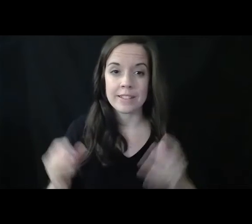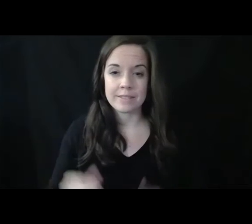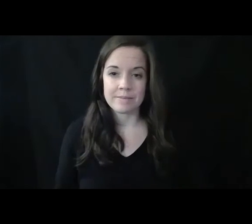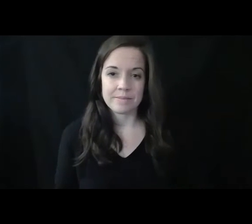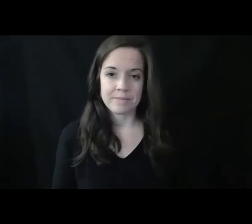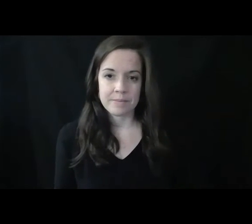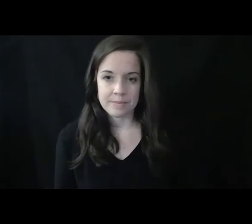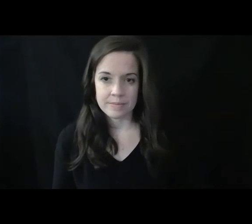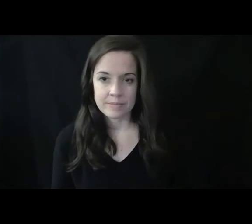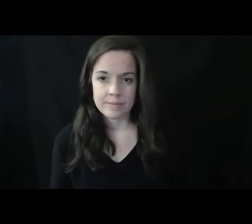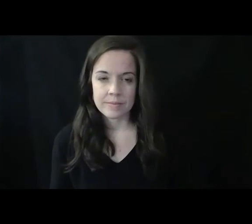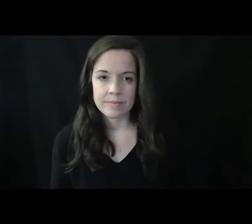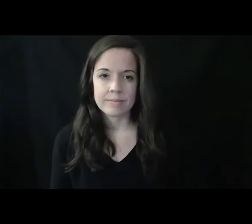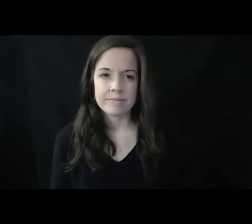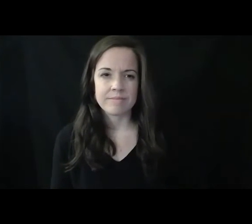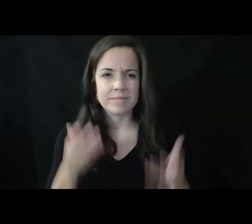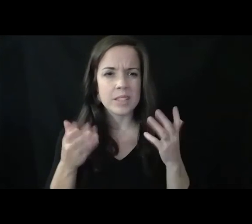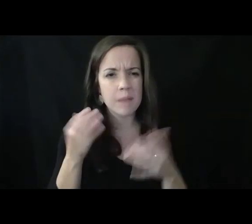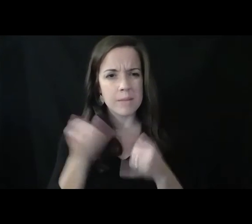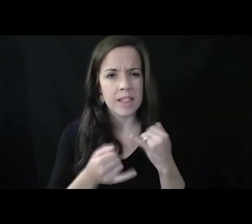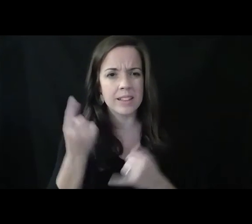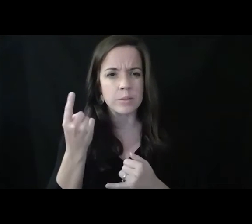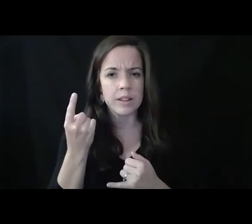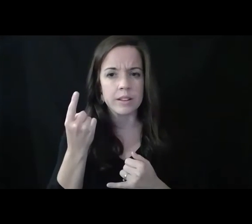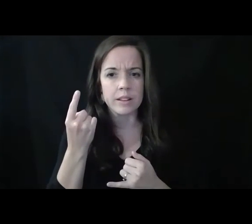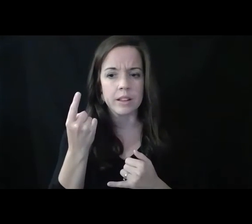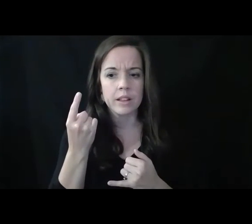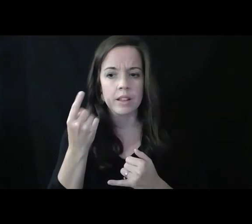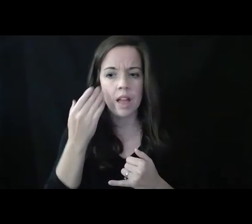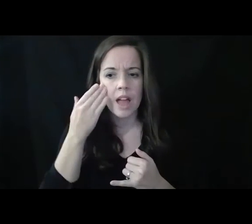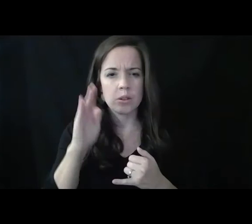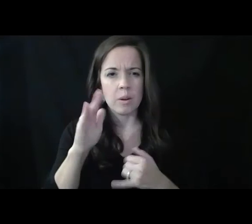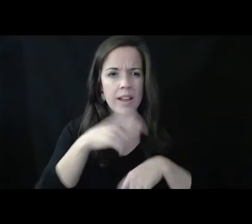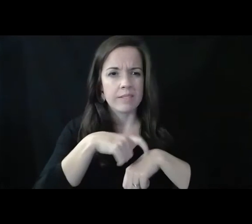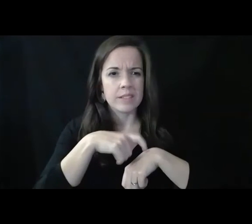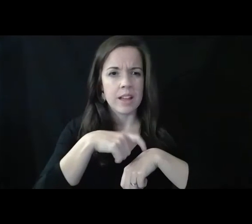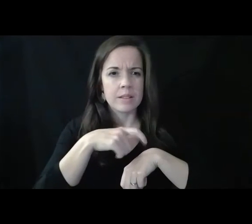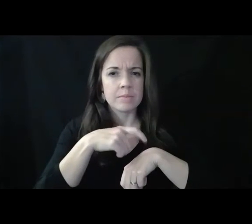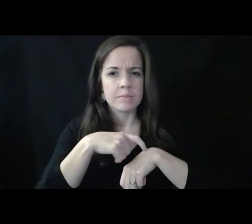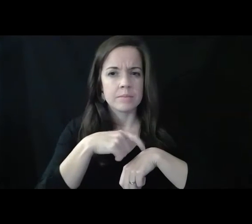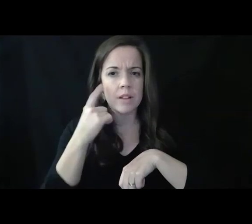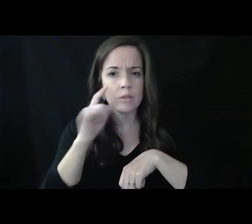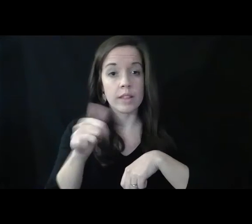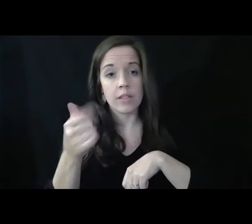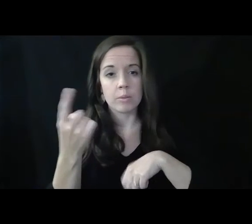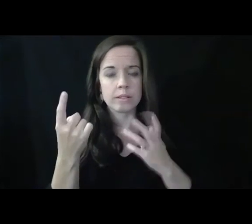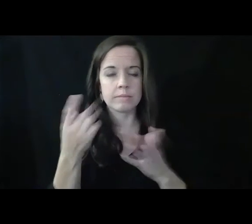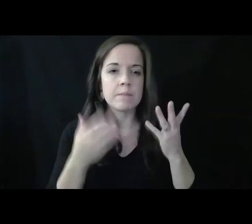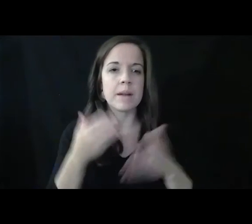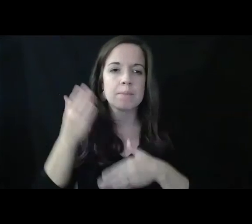And this actually might be the last one because I don’t know that I have time for the other one so this might be the ending poem.